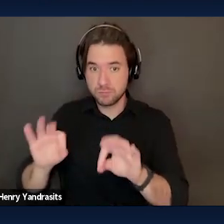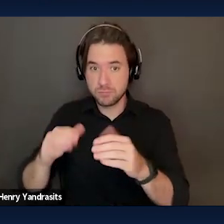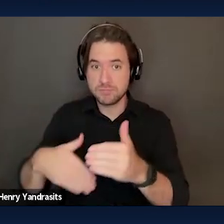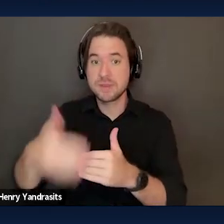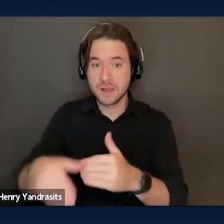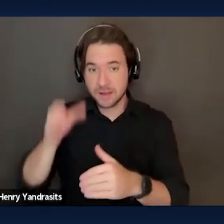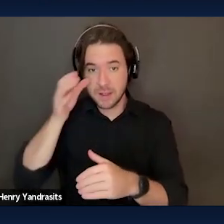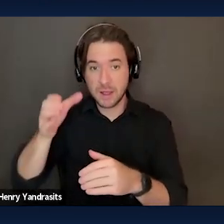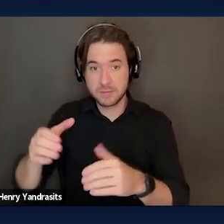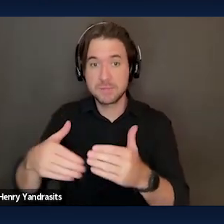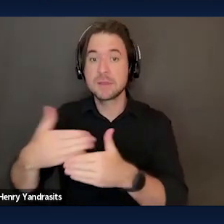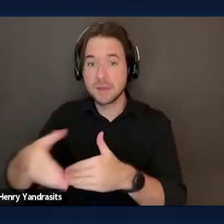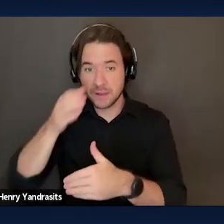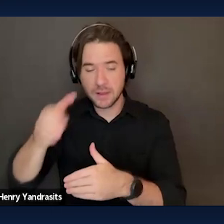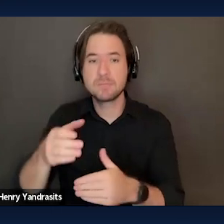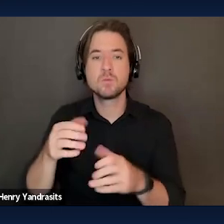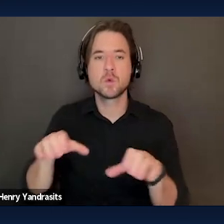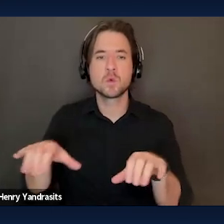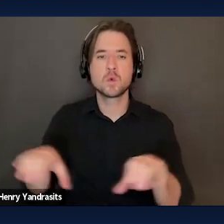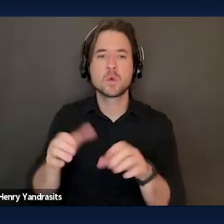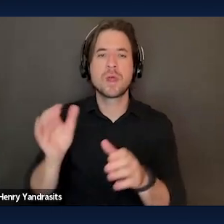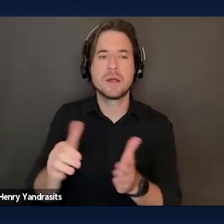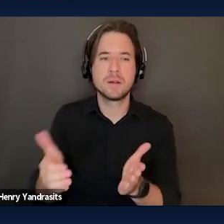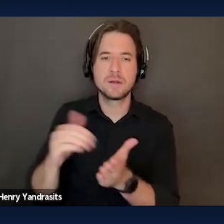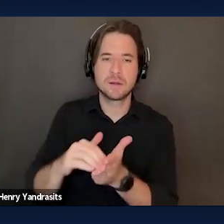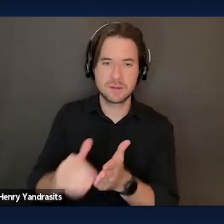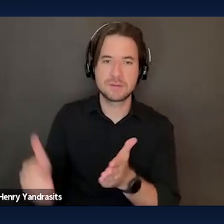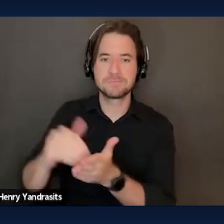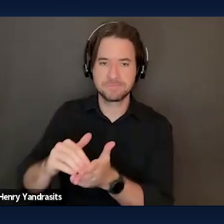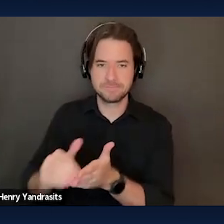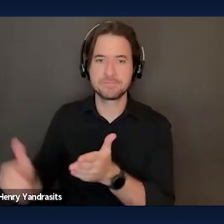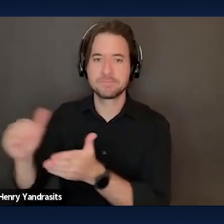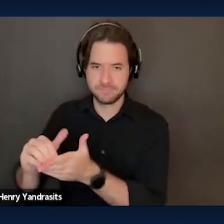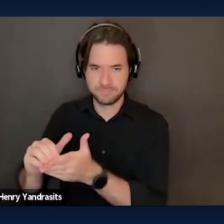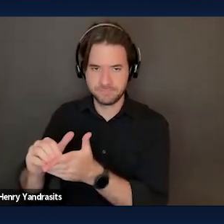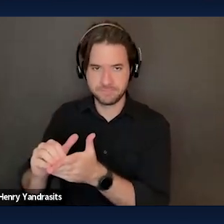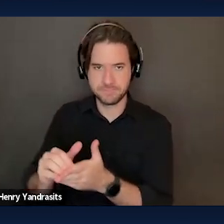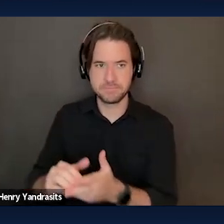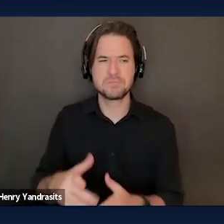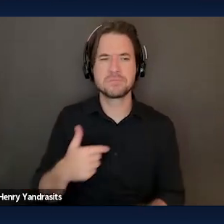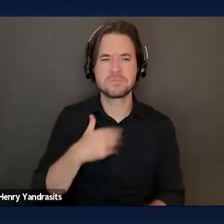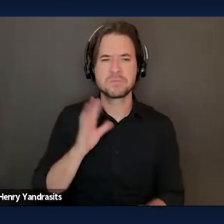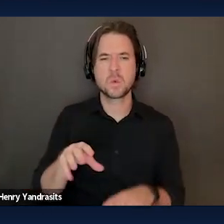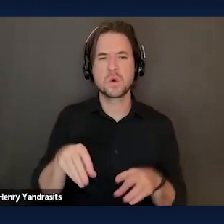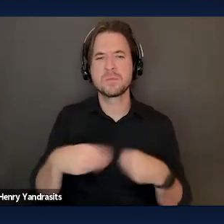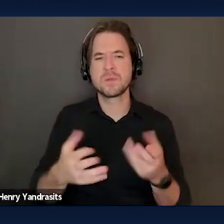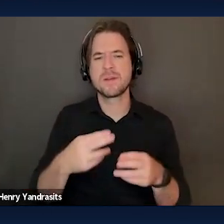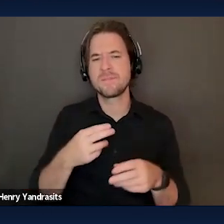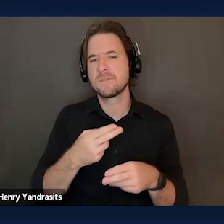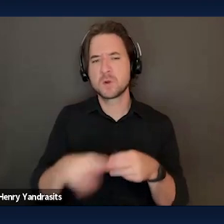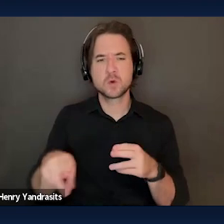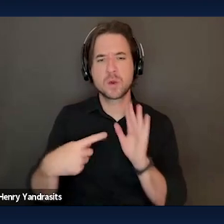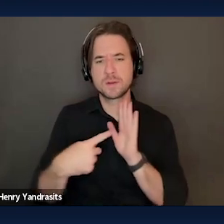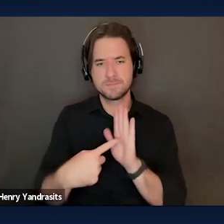And it's a repetitive, iterative process. I'm going to give just a couple very short examples.